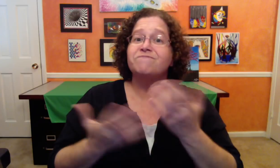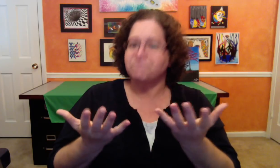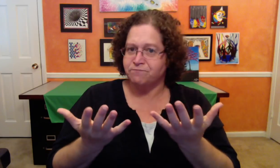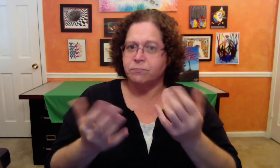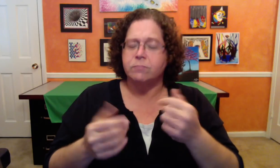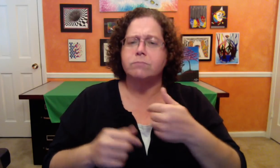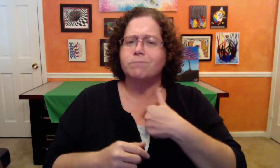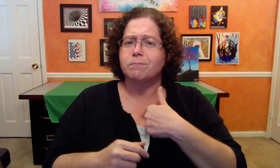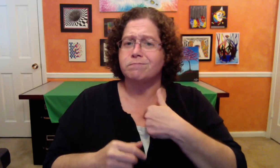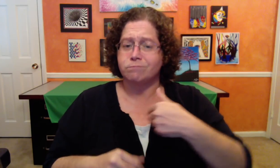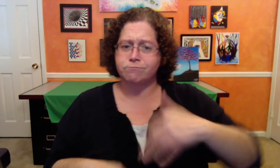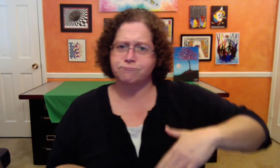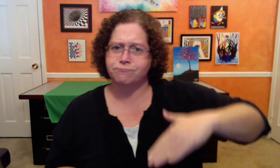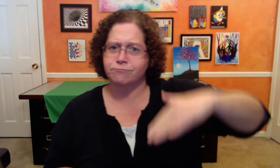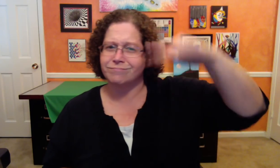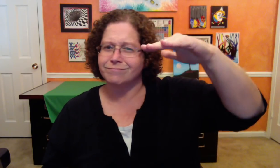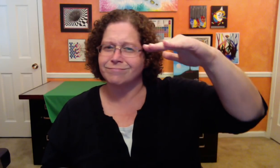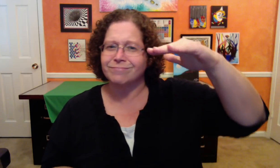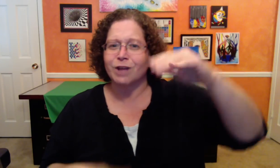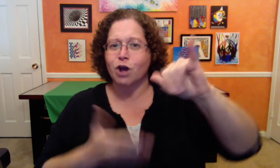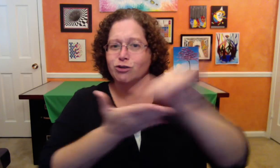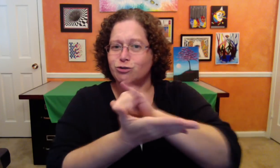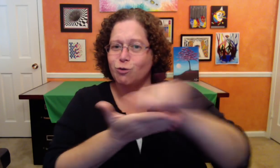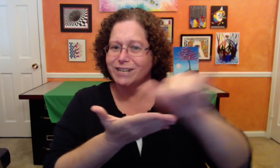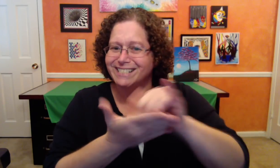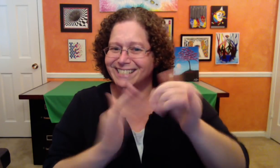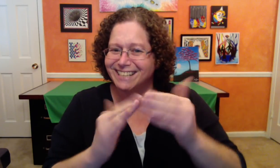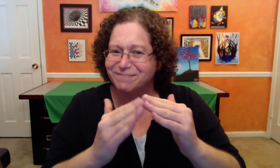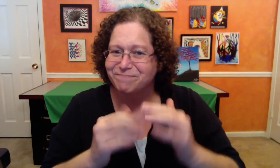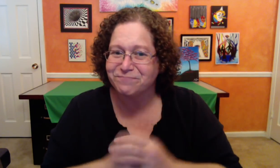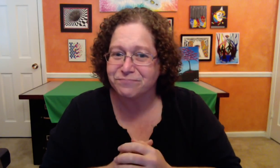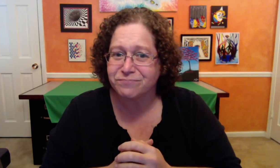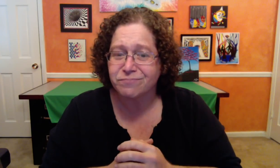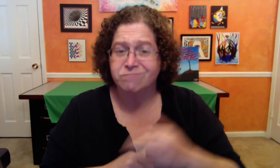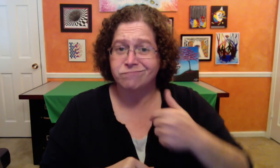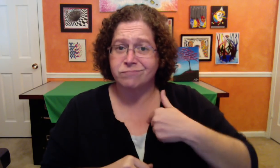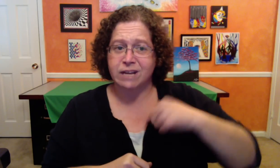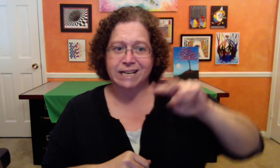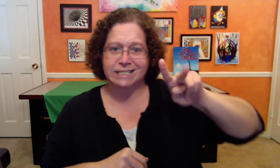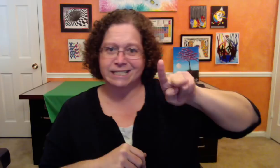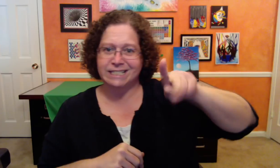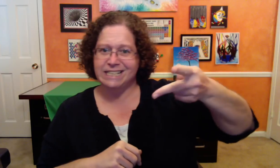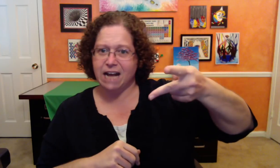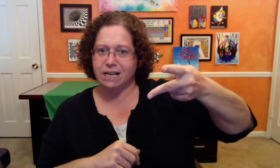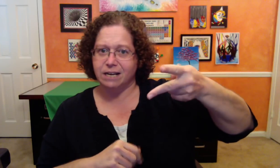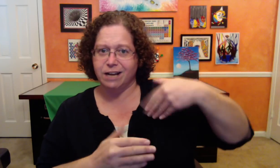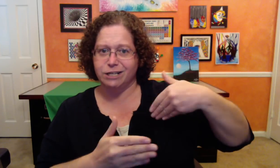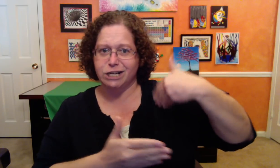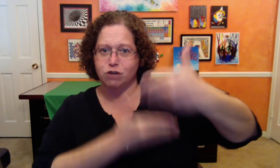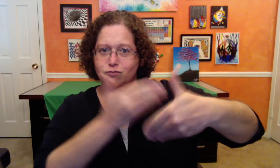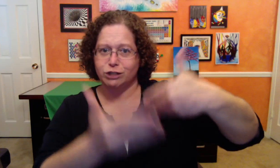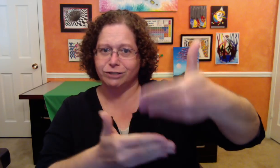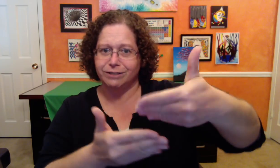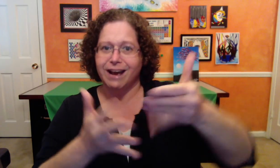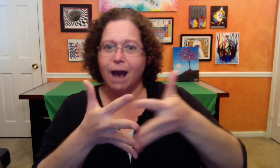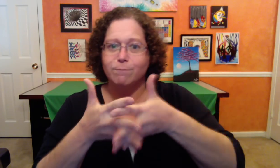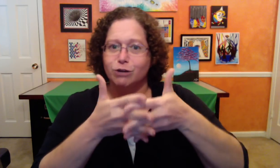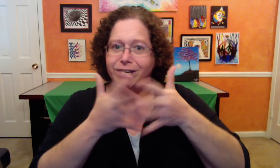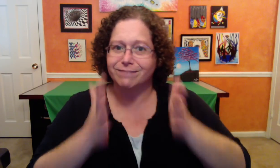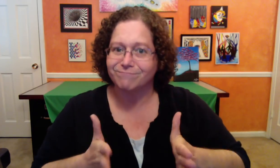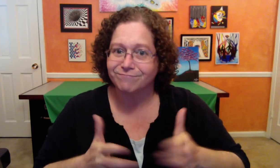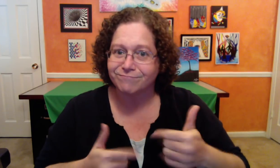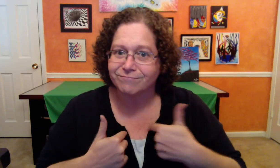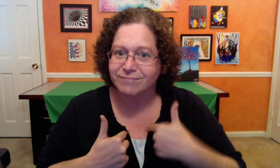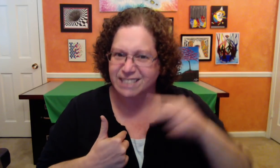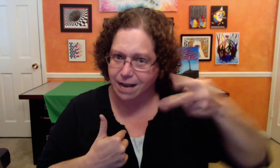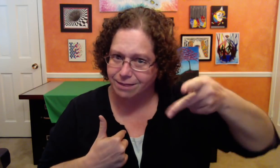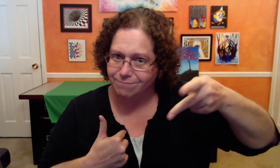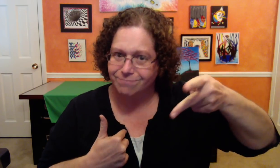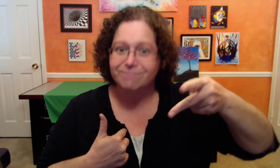I grew up in New York City and I am a second-generation American.